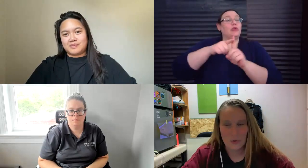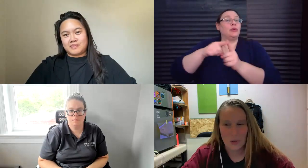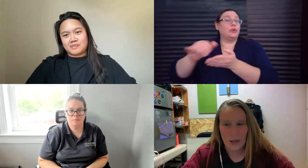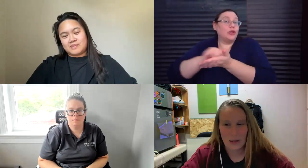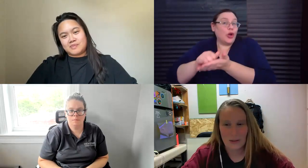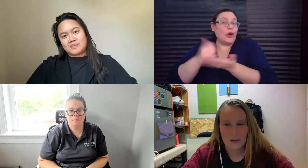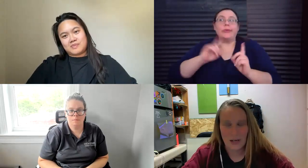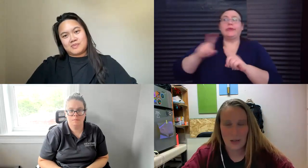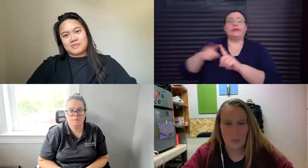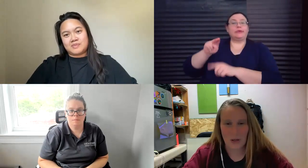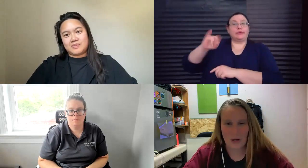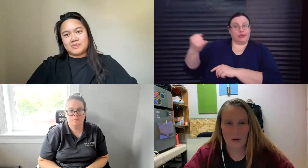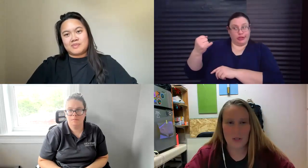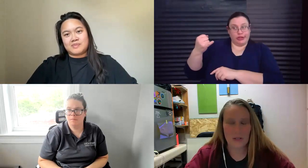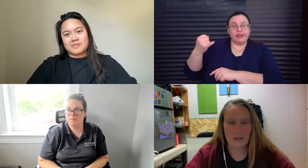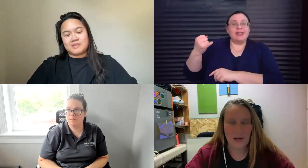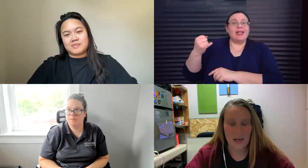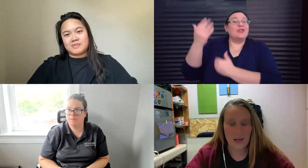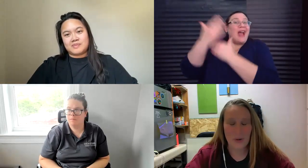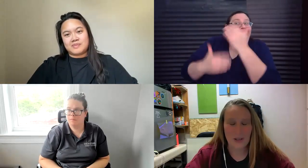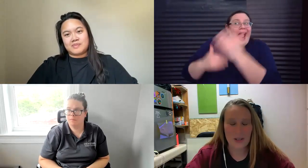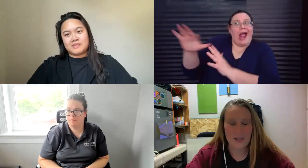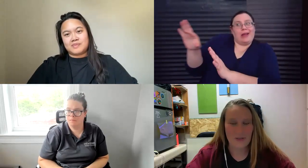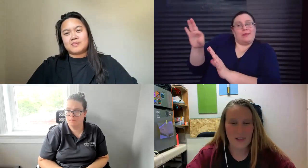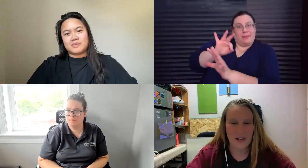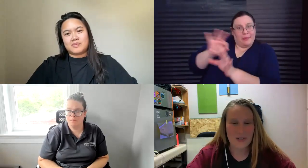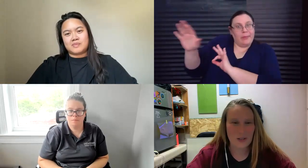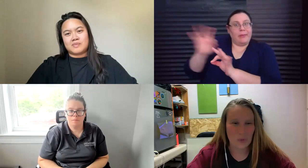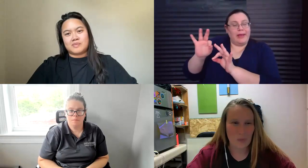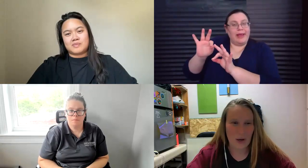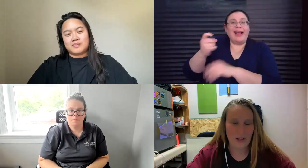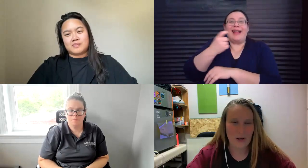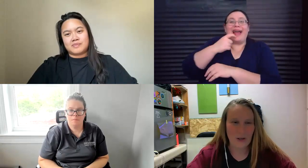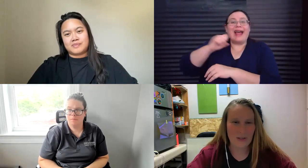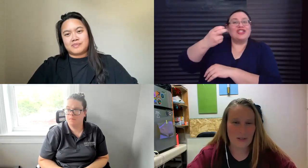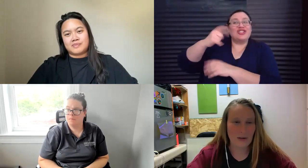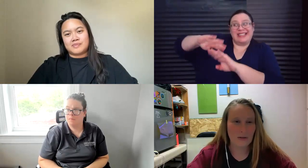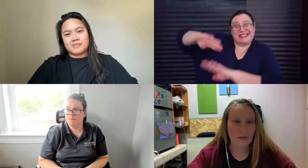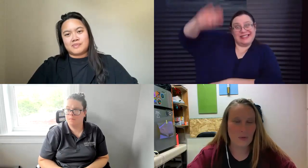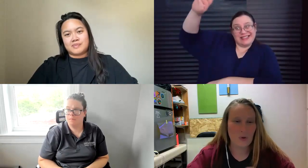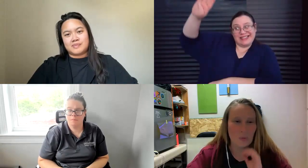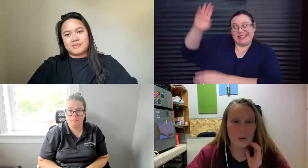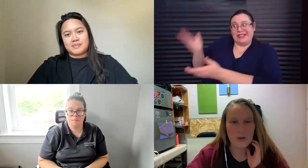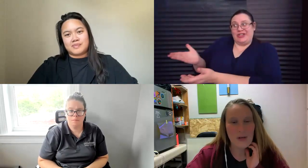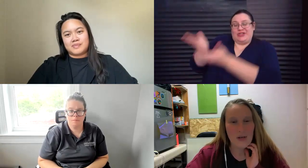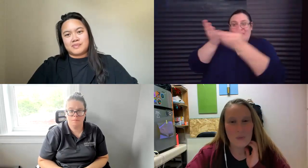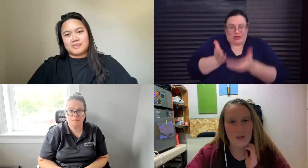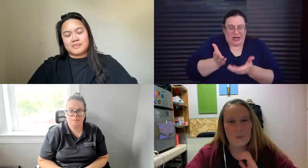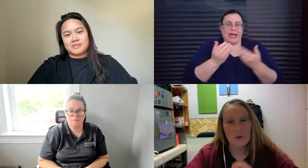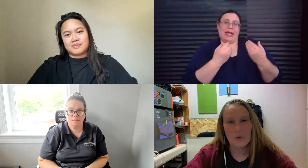to get hand picked sheets of glass to bring back here and sell to people because people